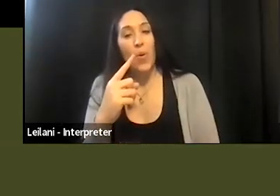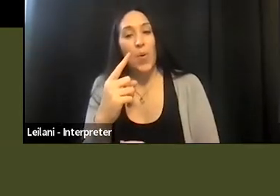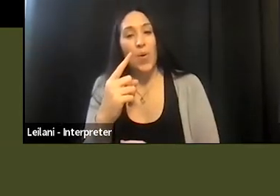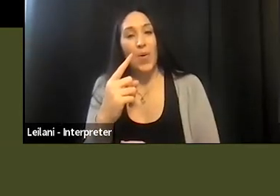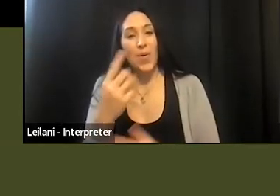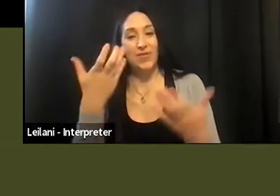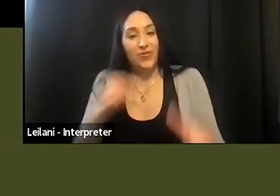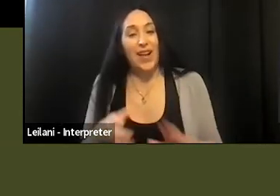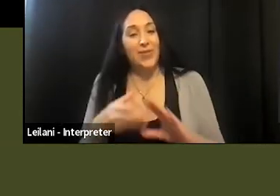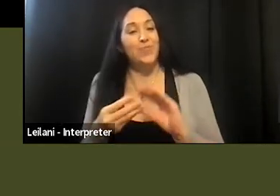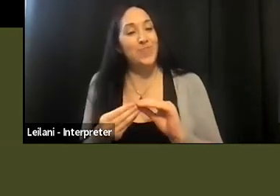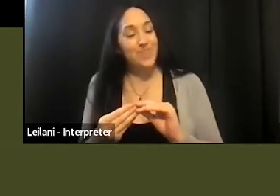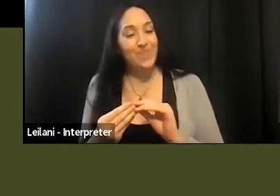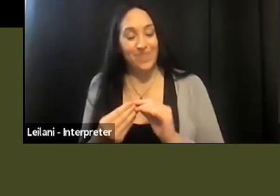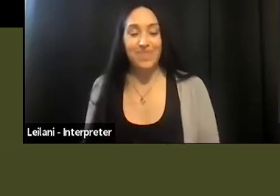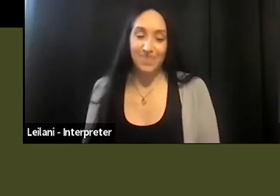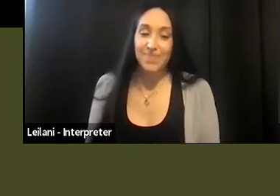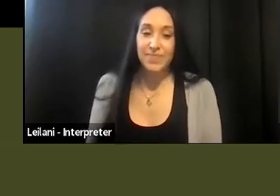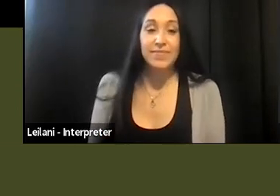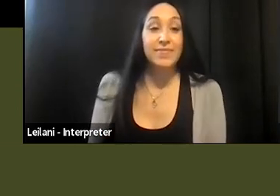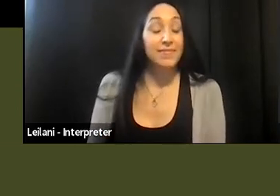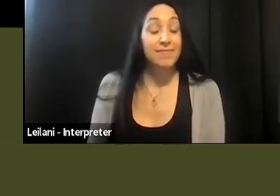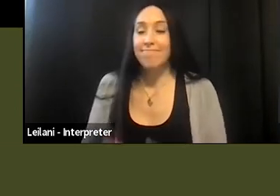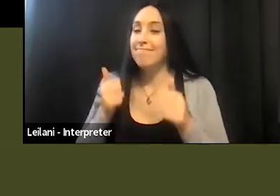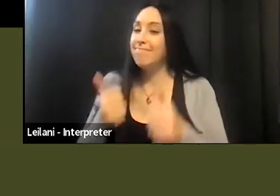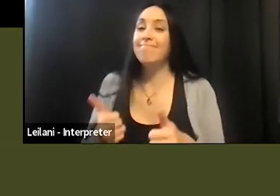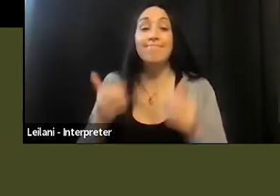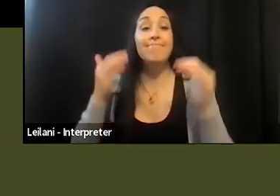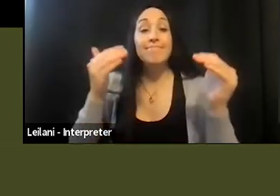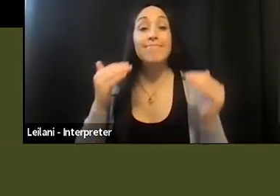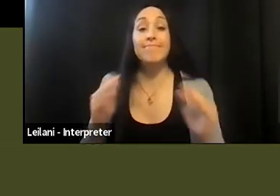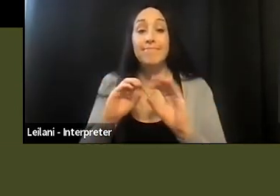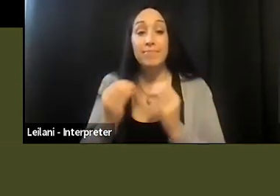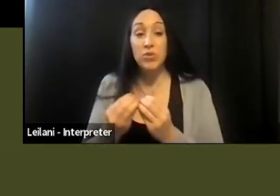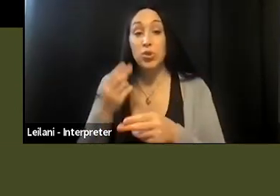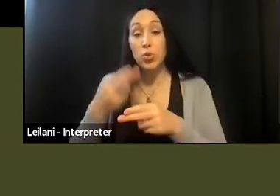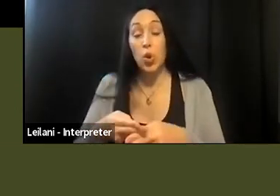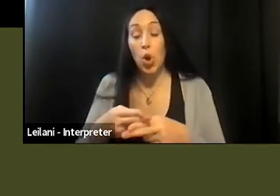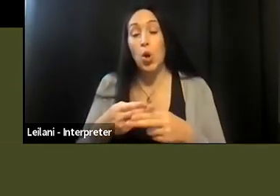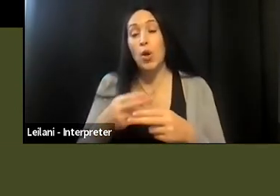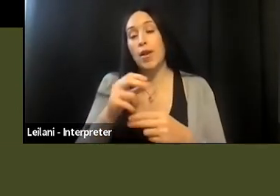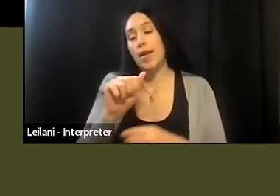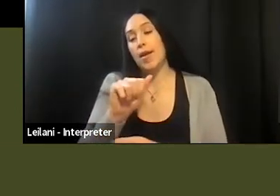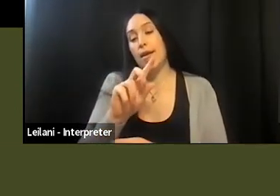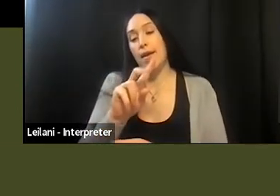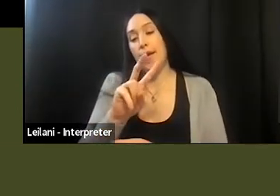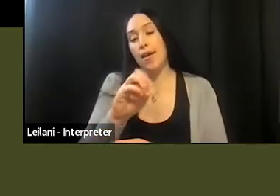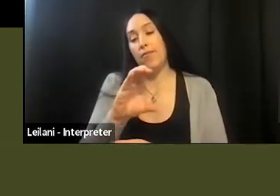[Debbie] Absolutely. Now our next organization is called Advocacy Network on Disabilities. the "The" shouldn't be there